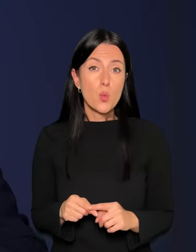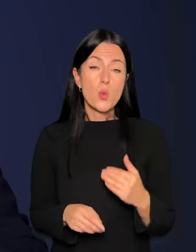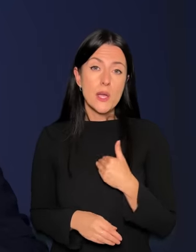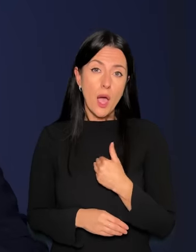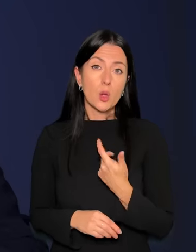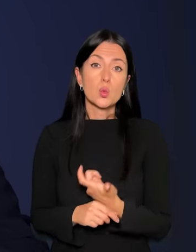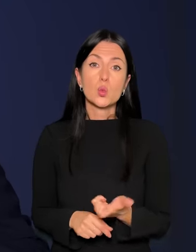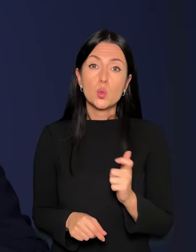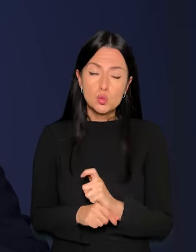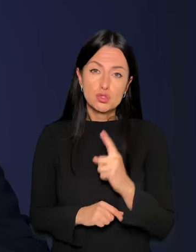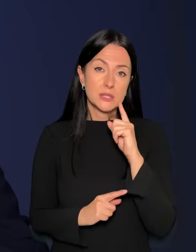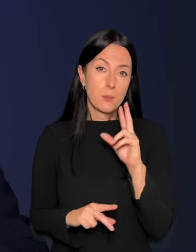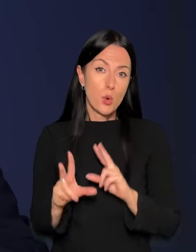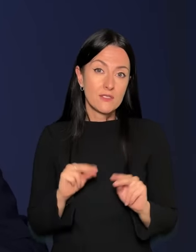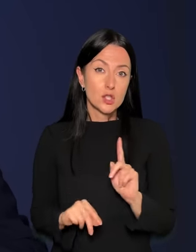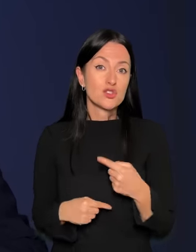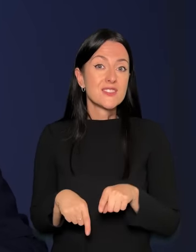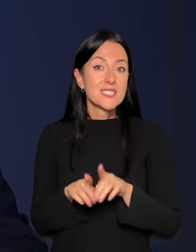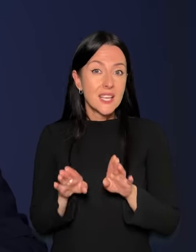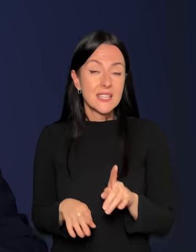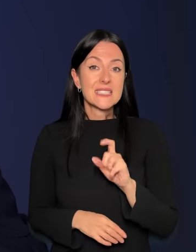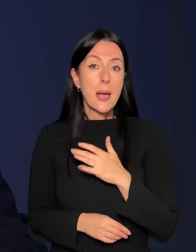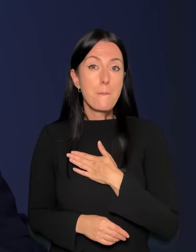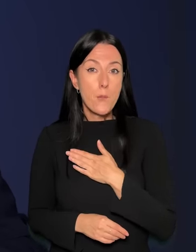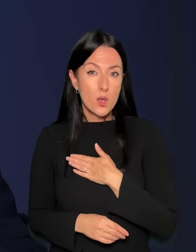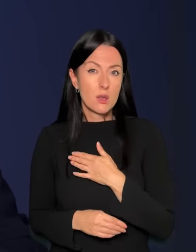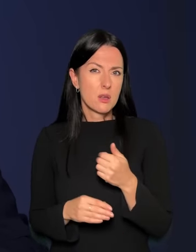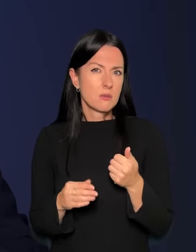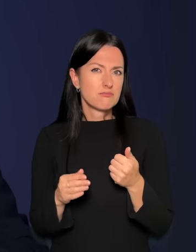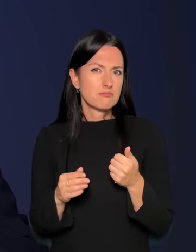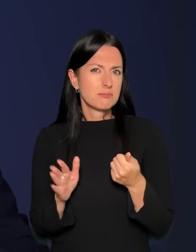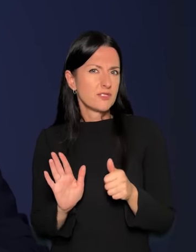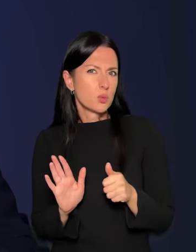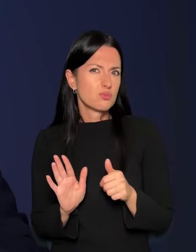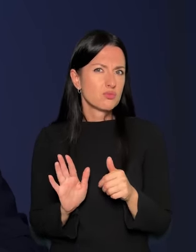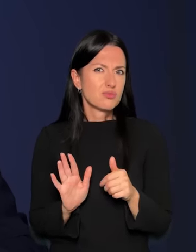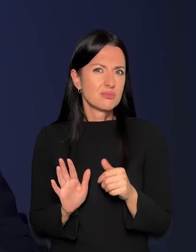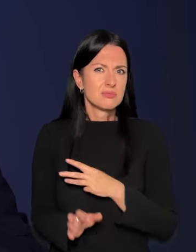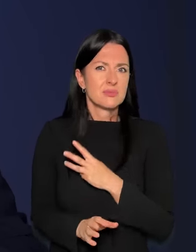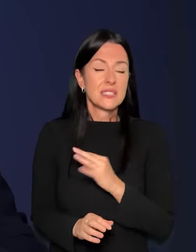So, I really hope that after my six months, even more calls